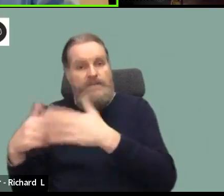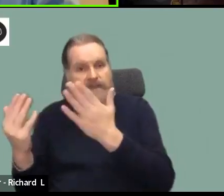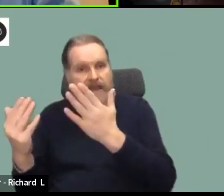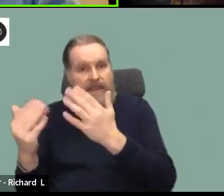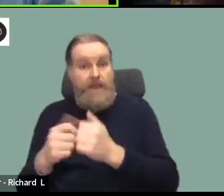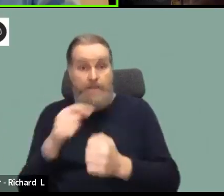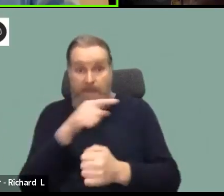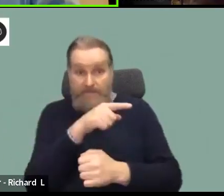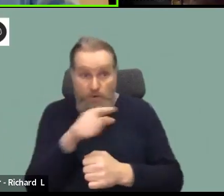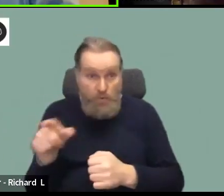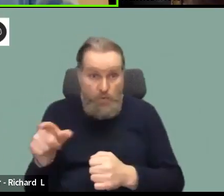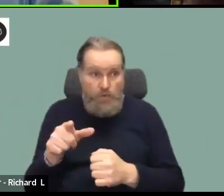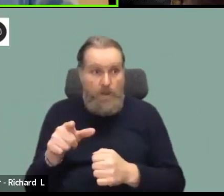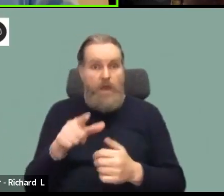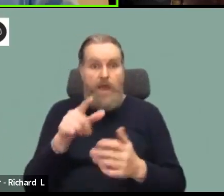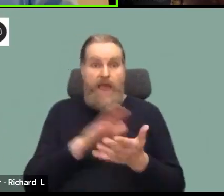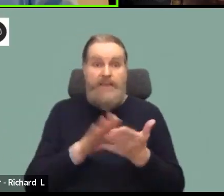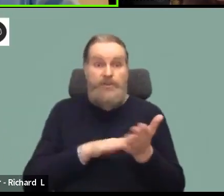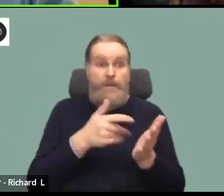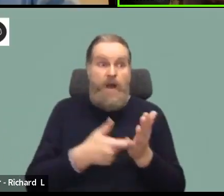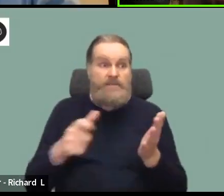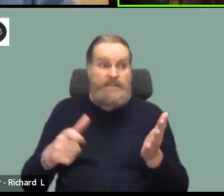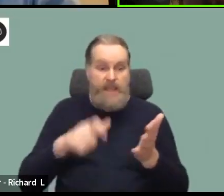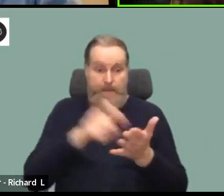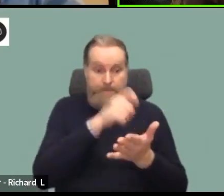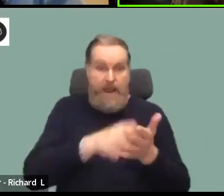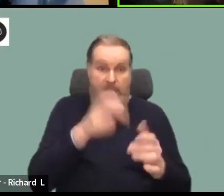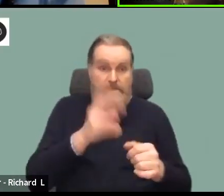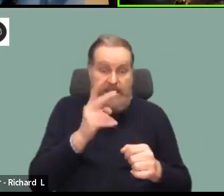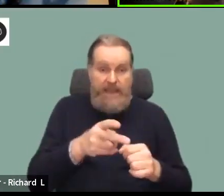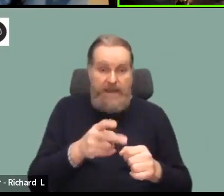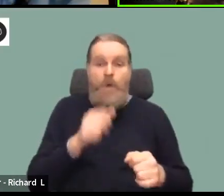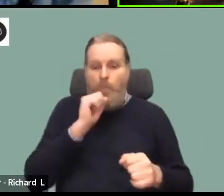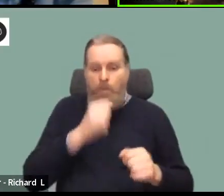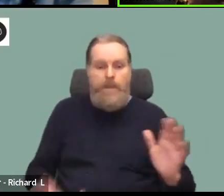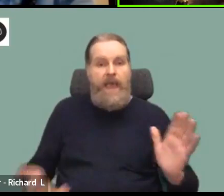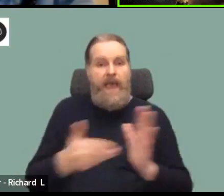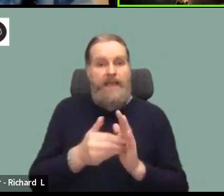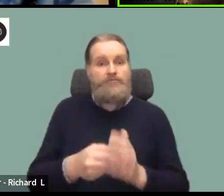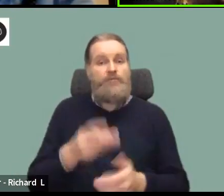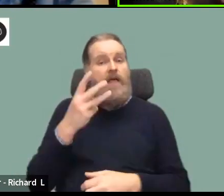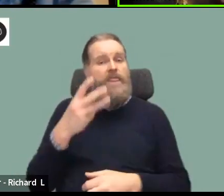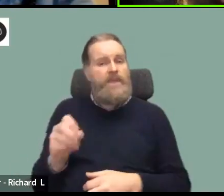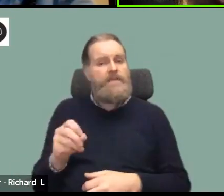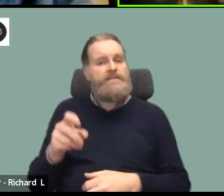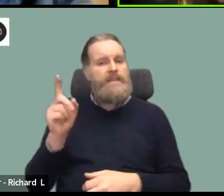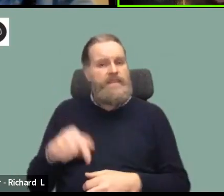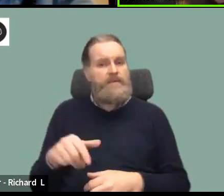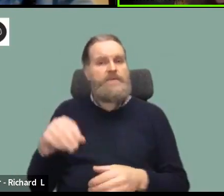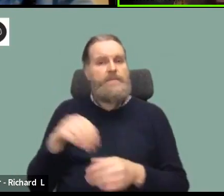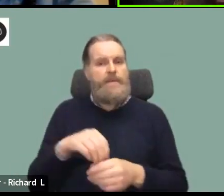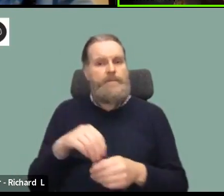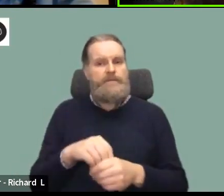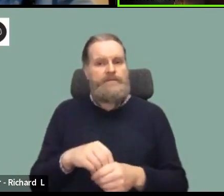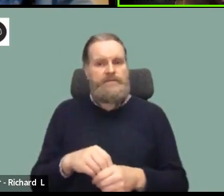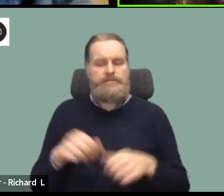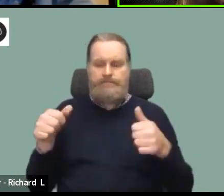about it we can get over the threshold that we can get over the threshold, d, there'd be lots of a DJ Marcy members can still do both targeted on national with it targeted on national with it. Okay. So Kevin Okay, so coming from and then